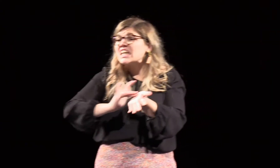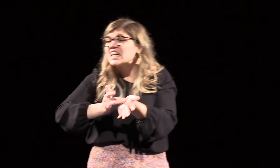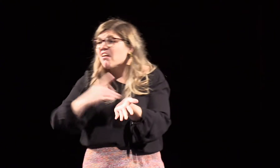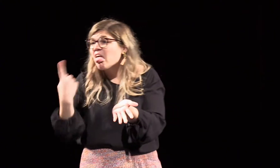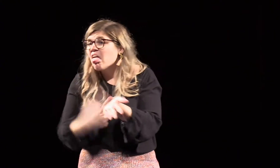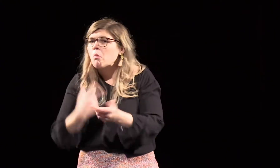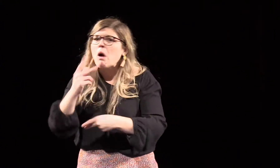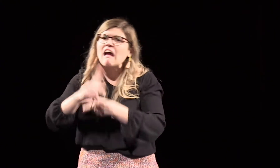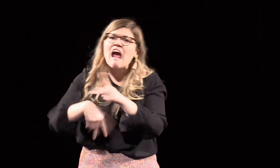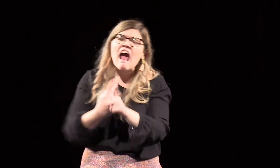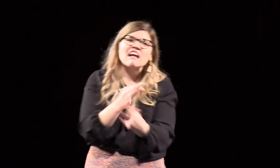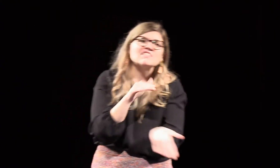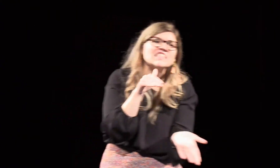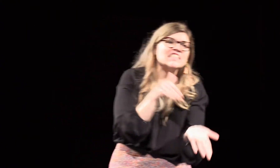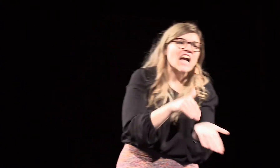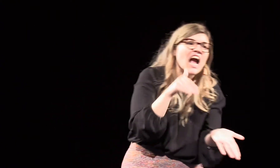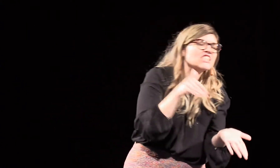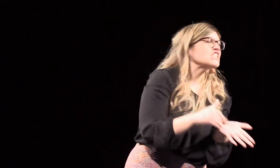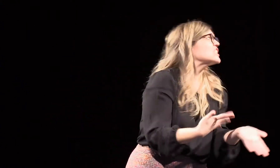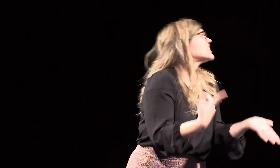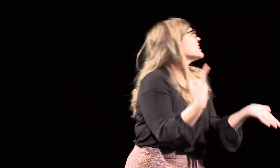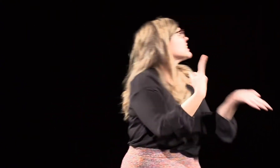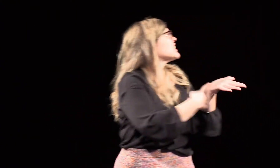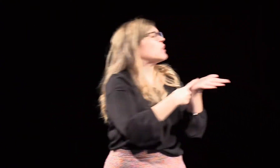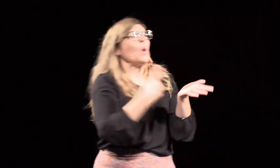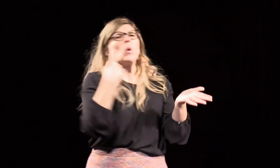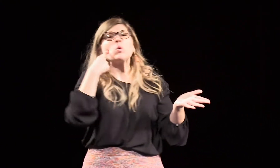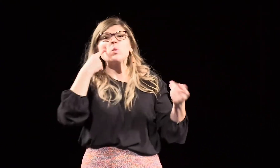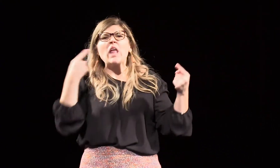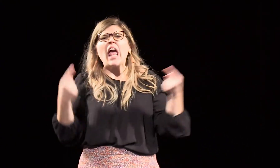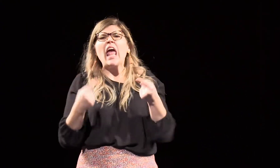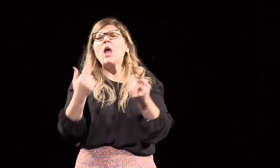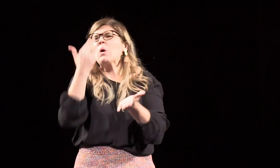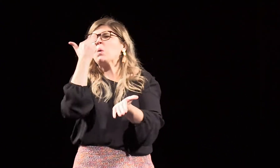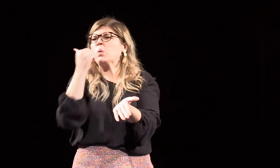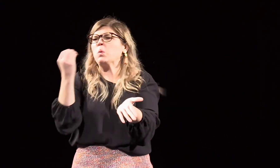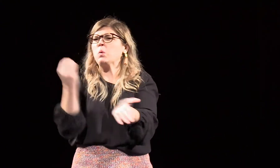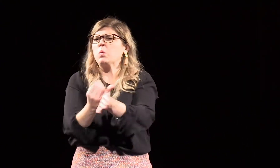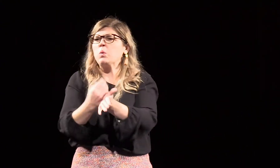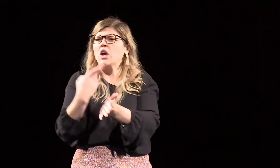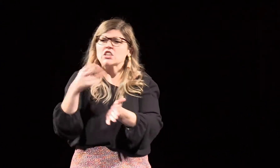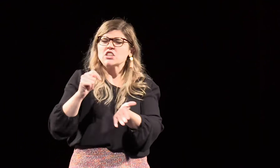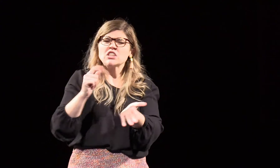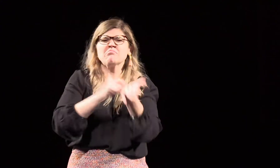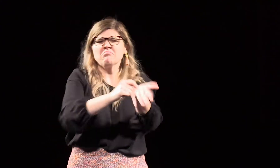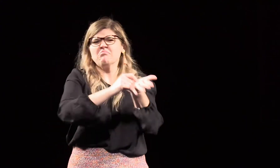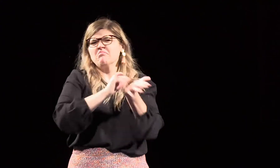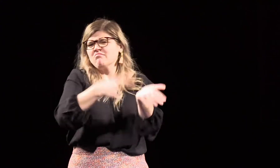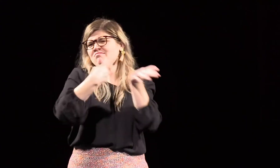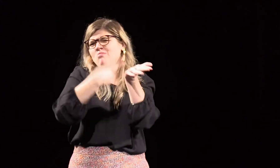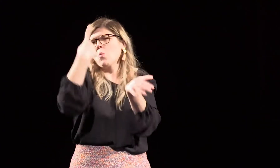So they're talking about medical stuff, going to the doctor, some pain they were having,